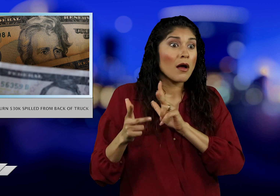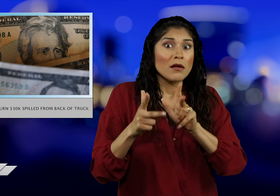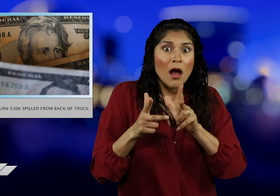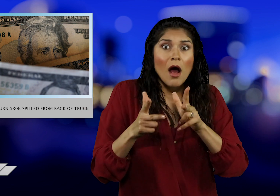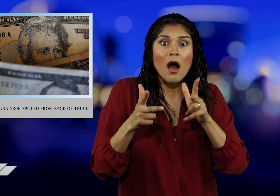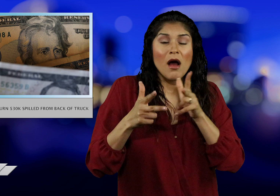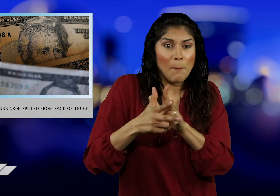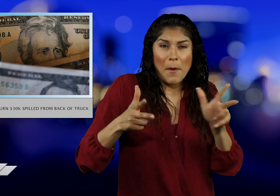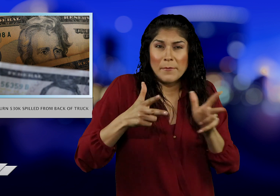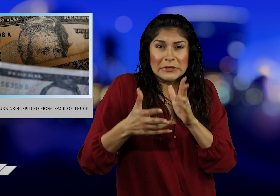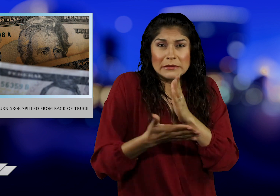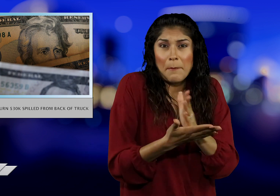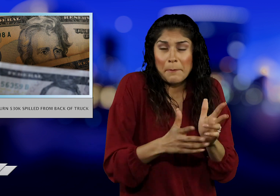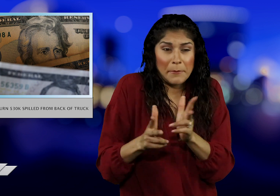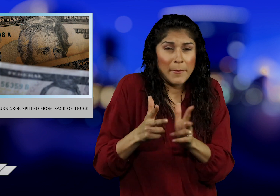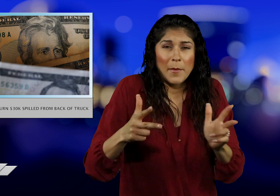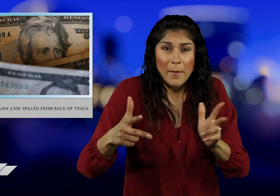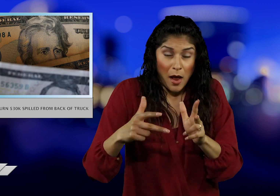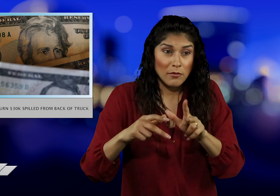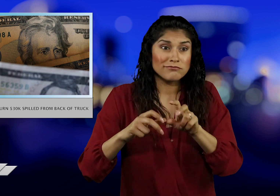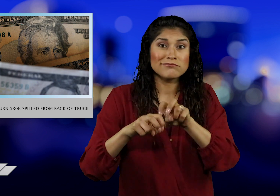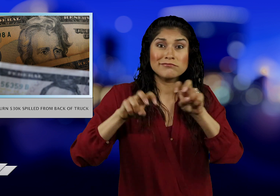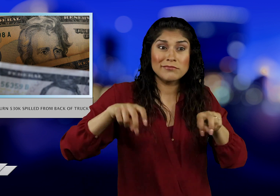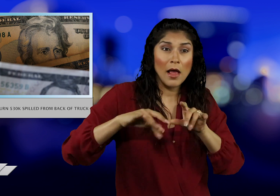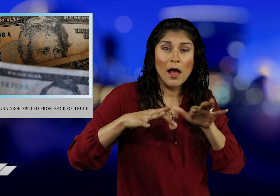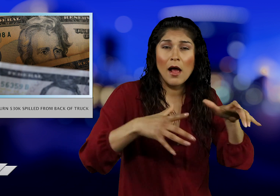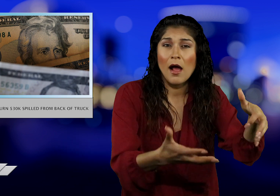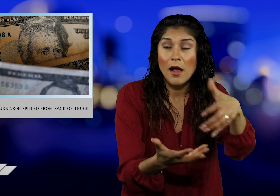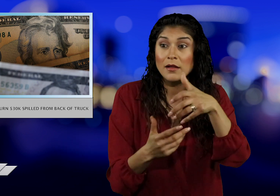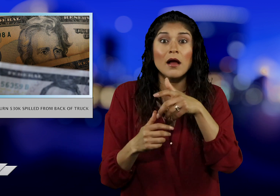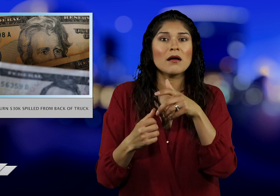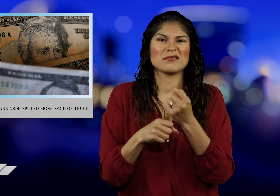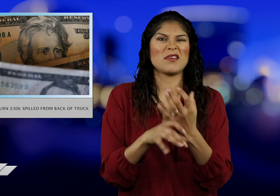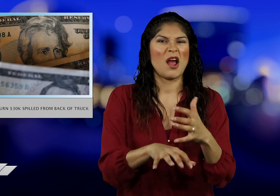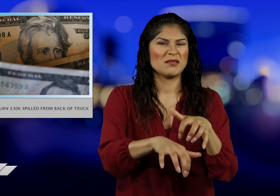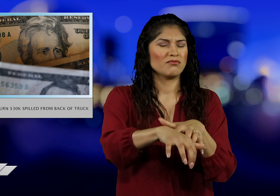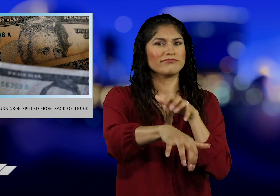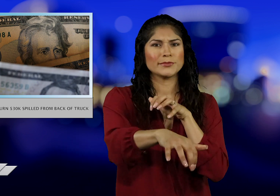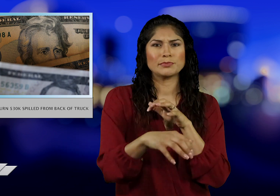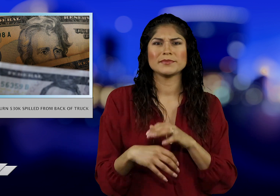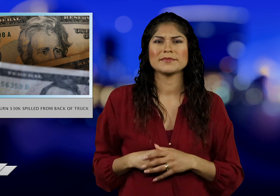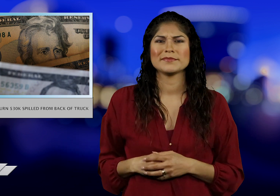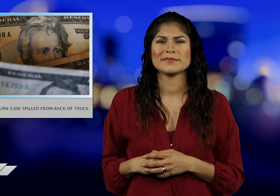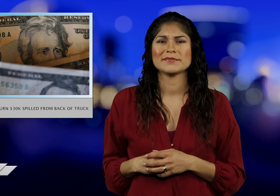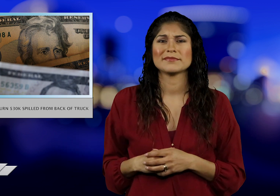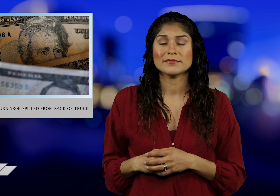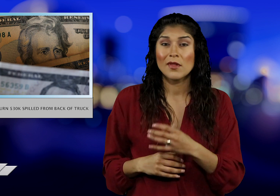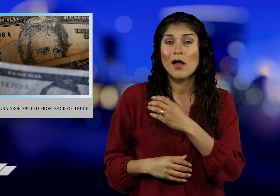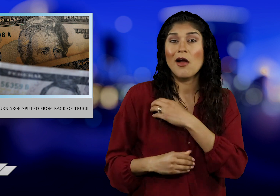Traffic was backed up for miles as people stopped to pick up the bills strewn all across the highway.